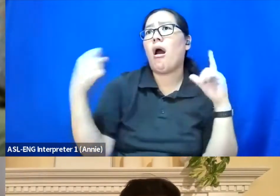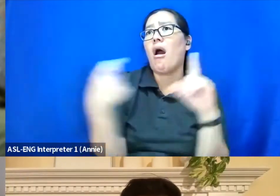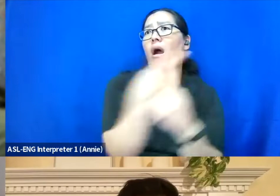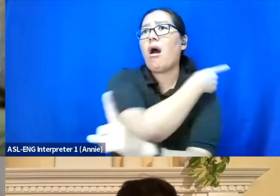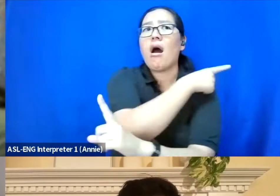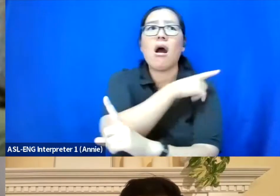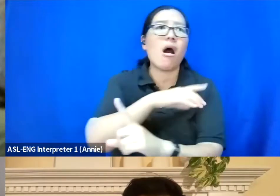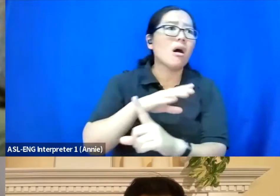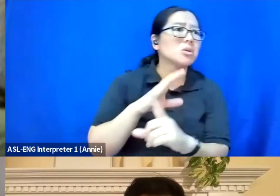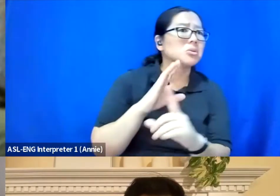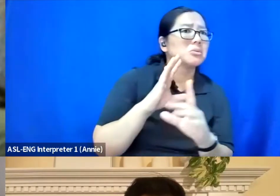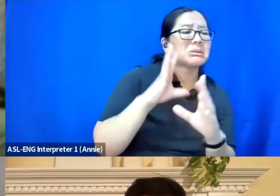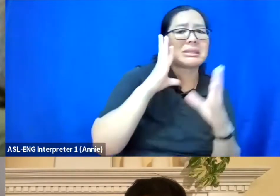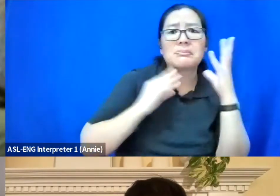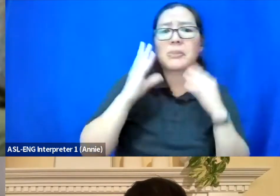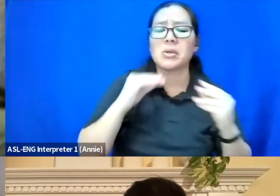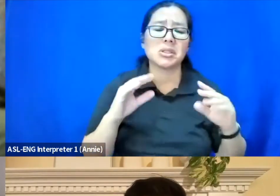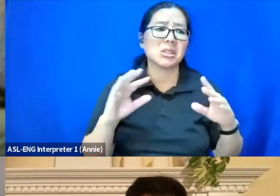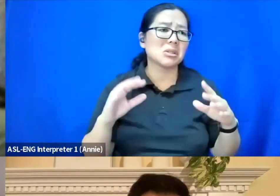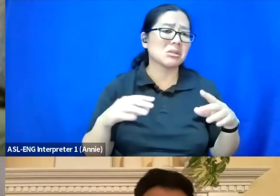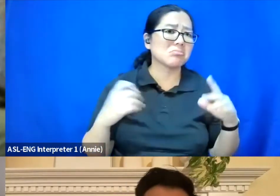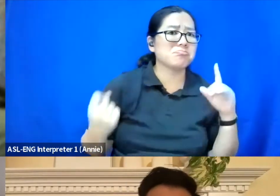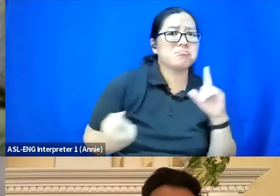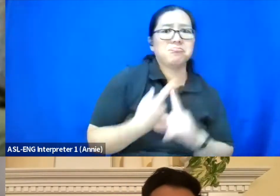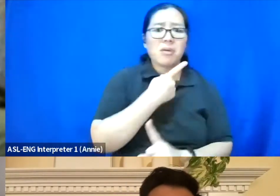like, these are both -- I think these are both perfect segues to talk